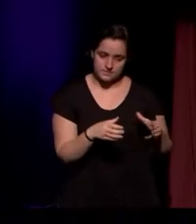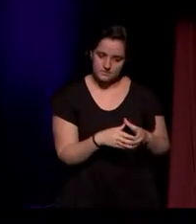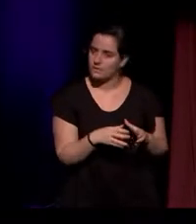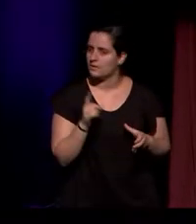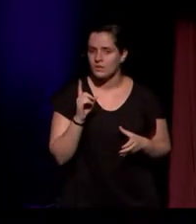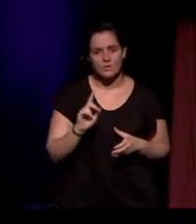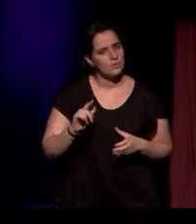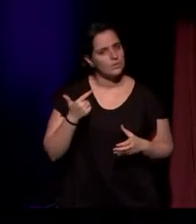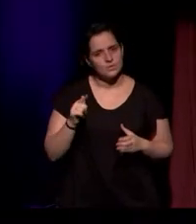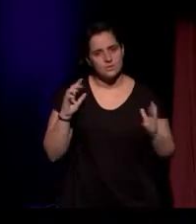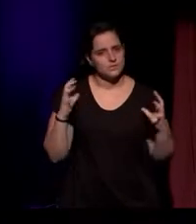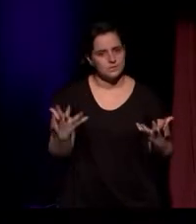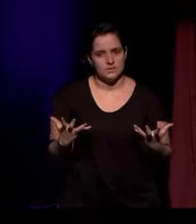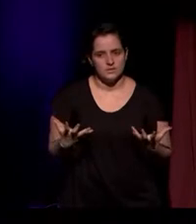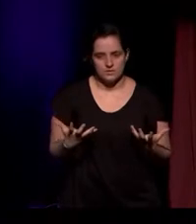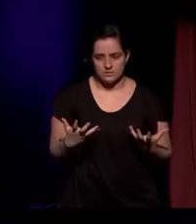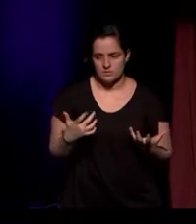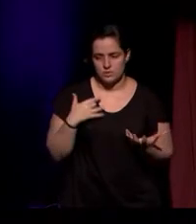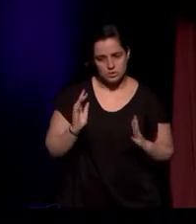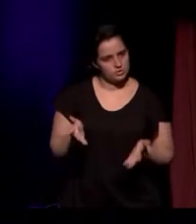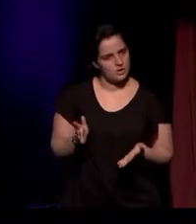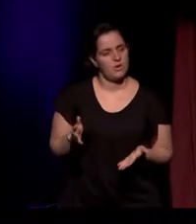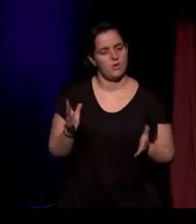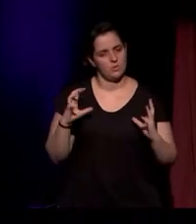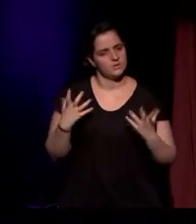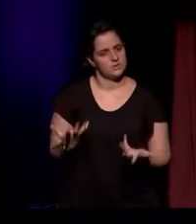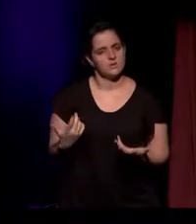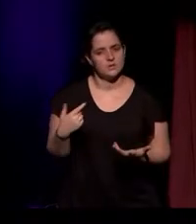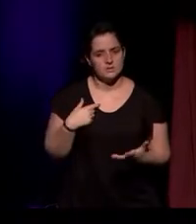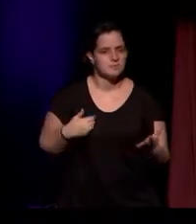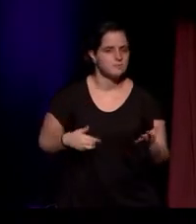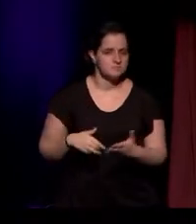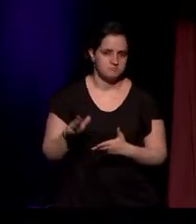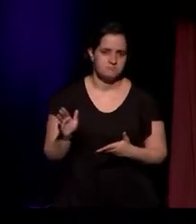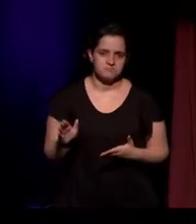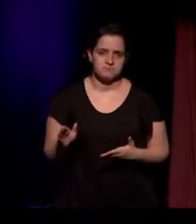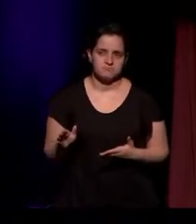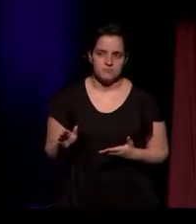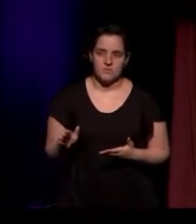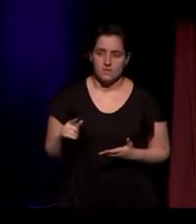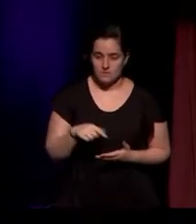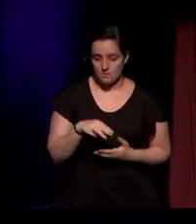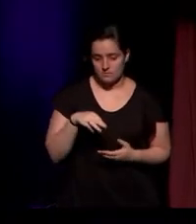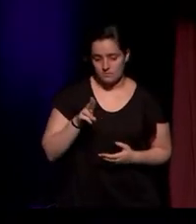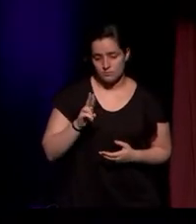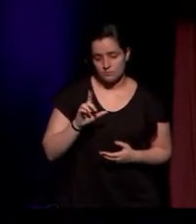I was once a member of the first multiparty, and it was a multi-party in which we discussed